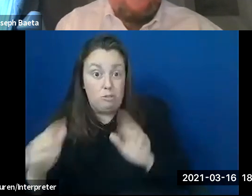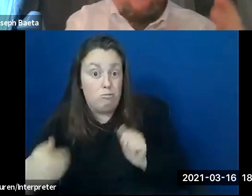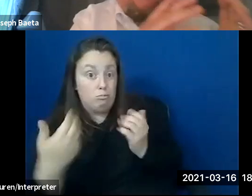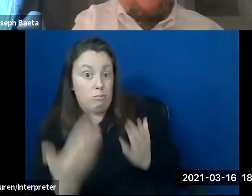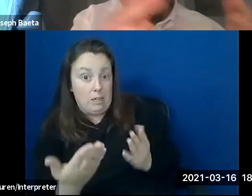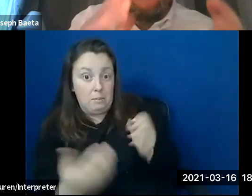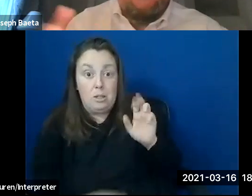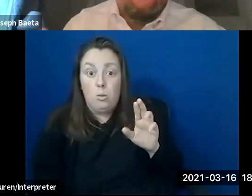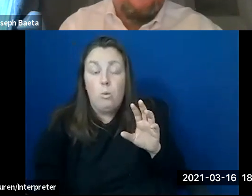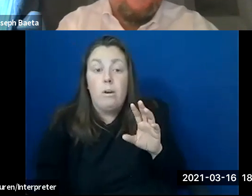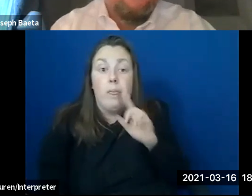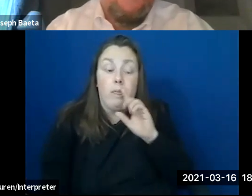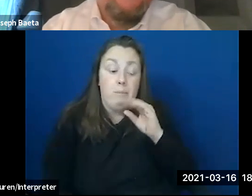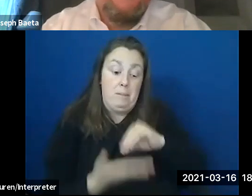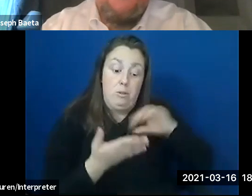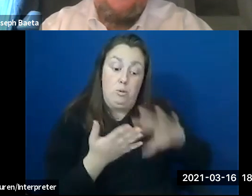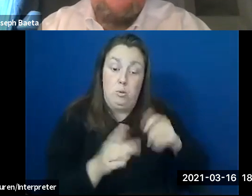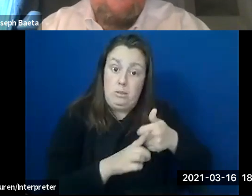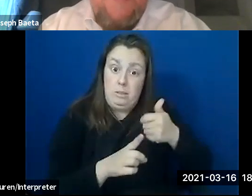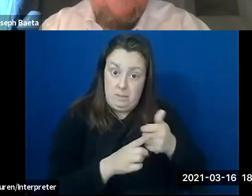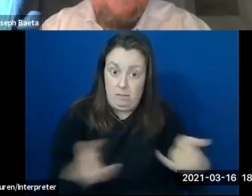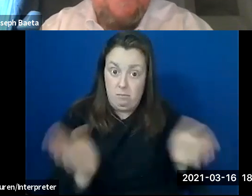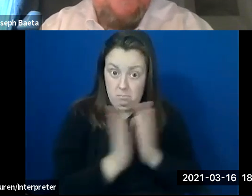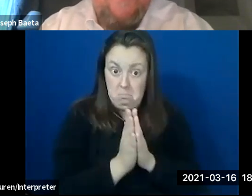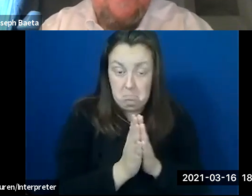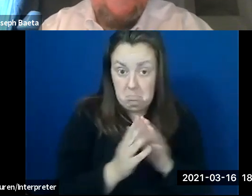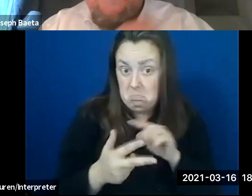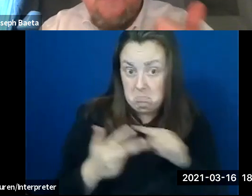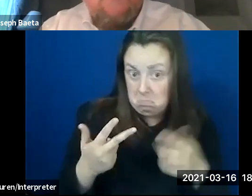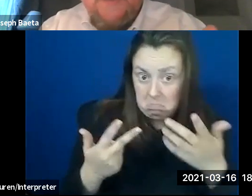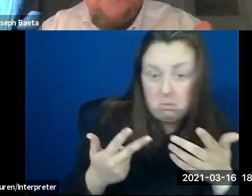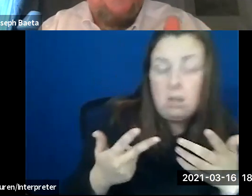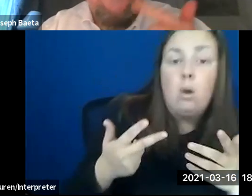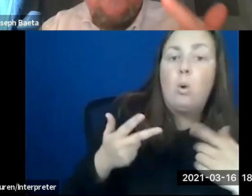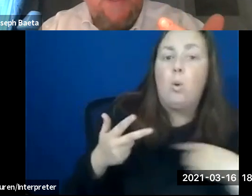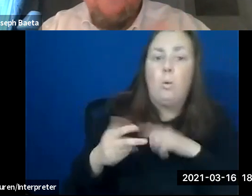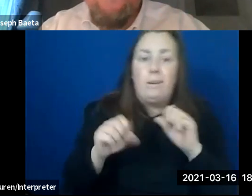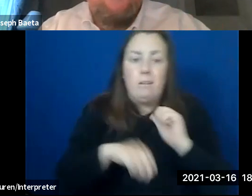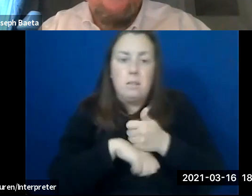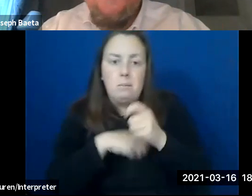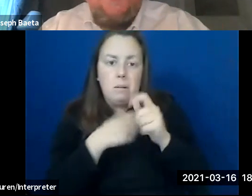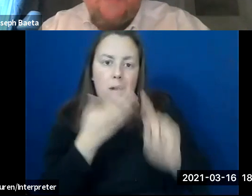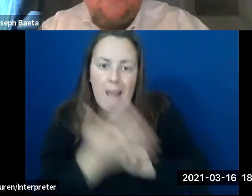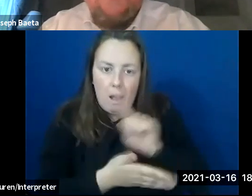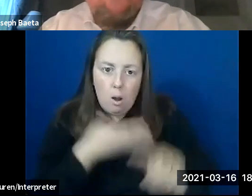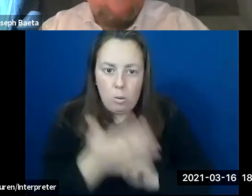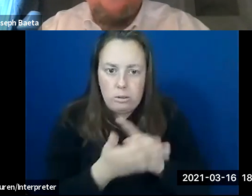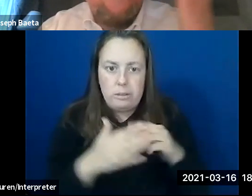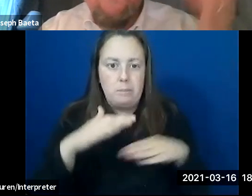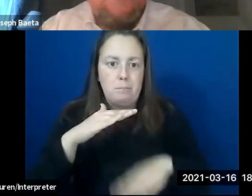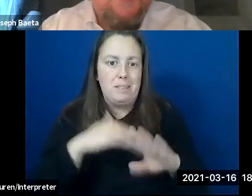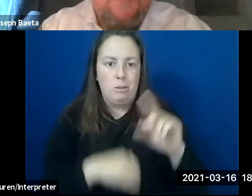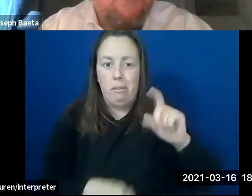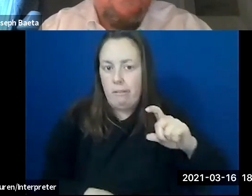Joseph Baeta: And then they'll be fixed into specialized number of hours, based on their need reading issue a math issue as struggling with algebra two.